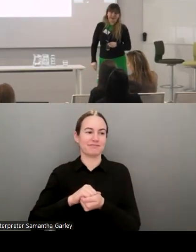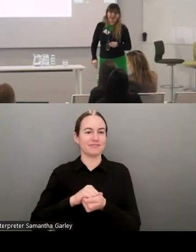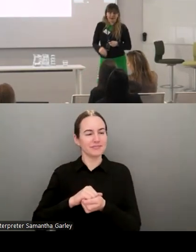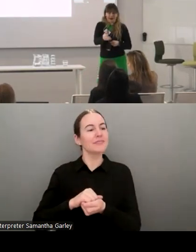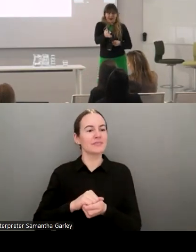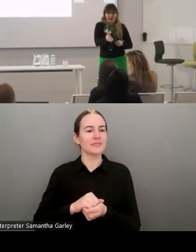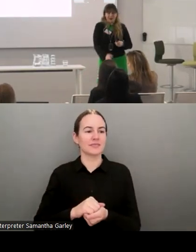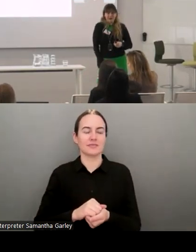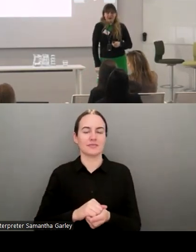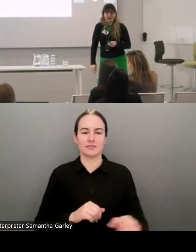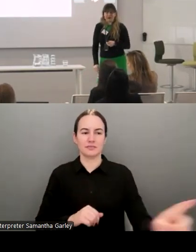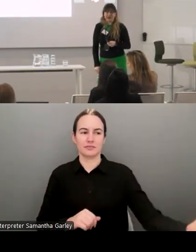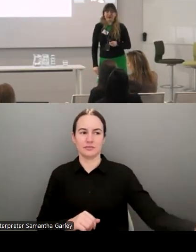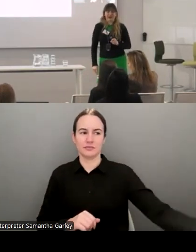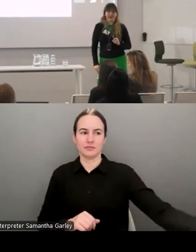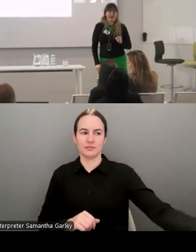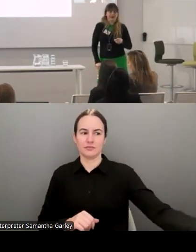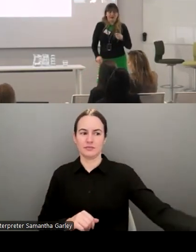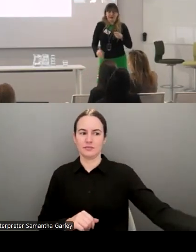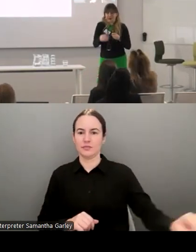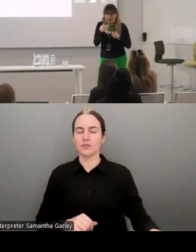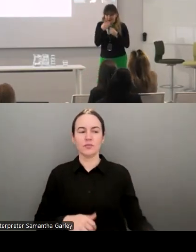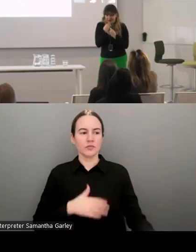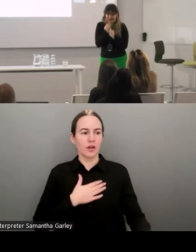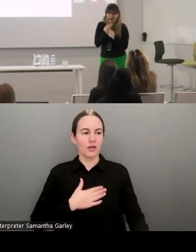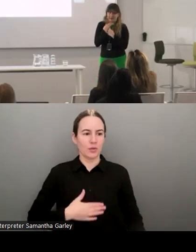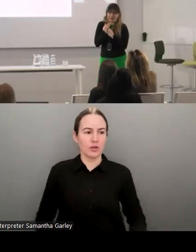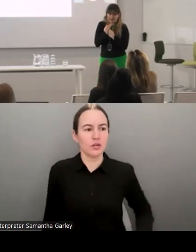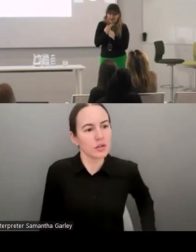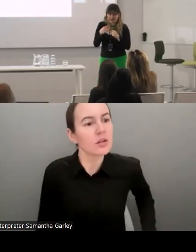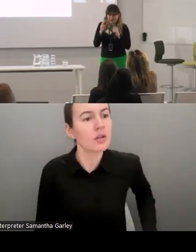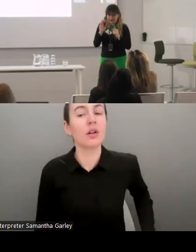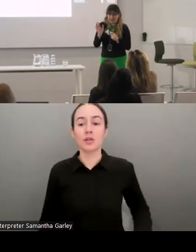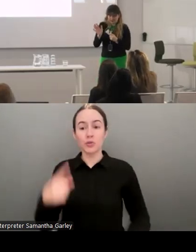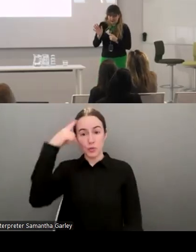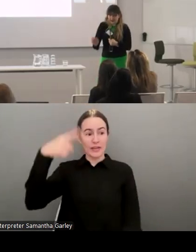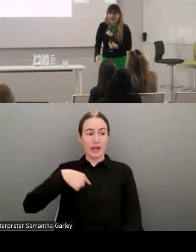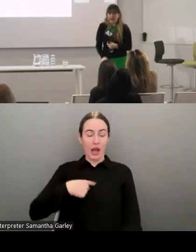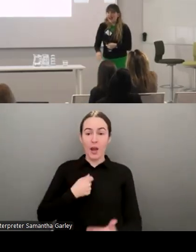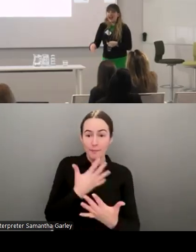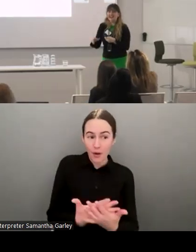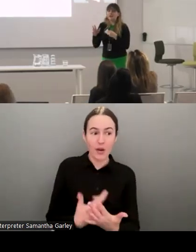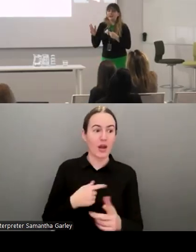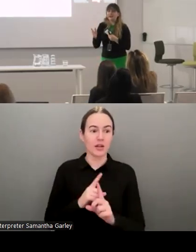So when you just presented me, I thought, oh no, maybe they think that I'm a poet and I'm not a poet, and I, I didn't really like